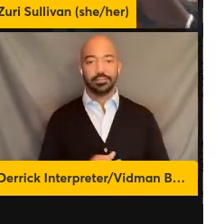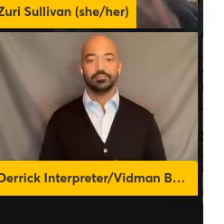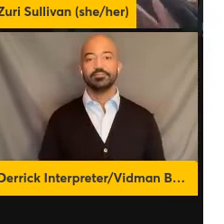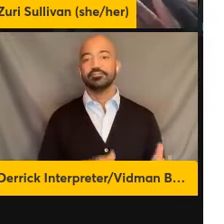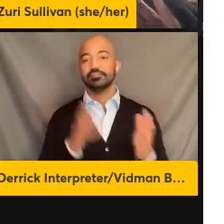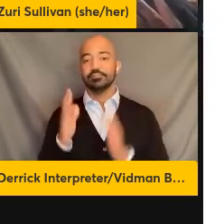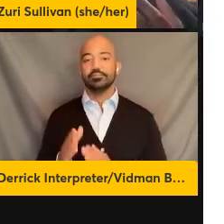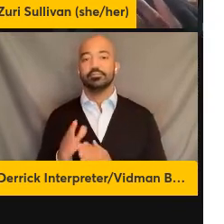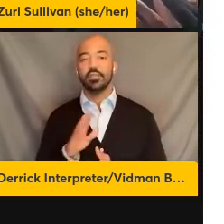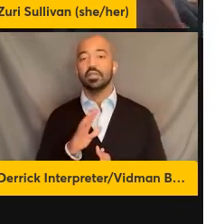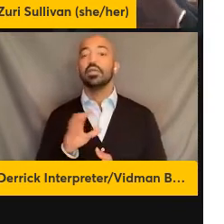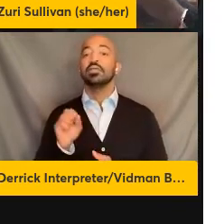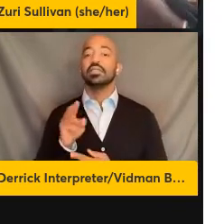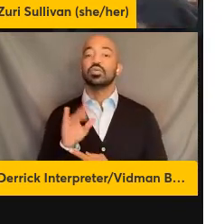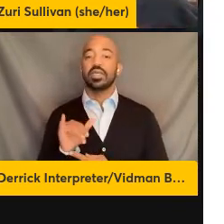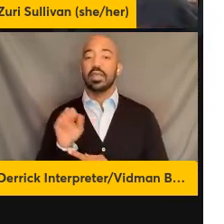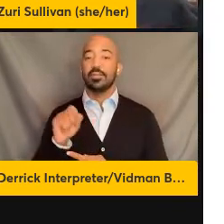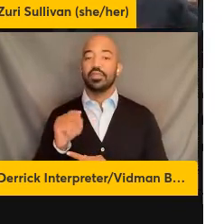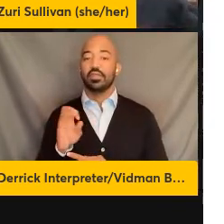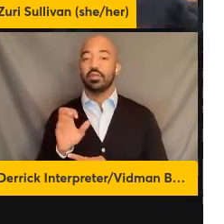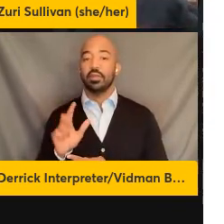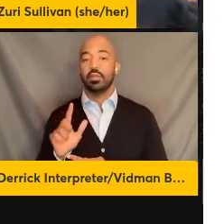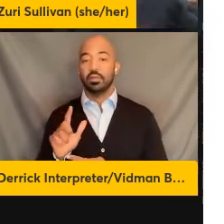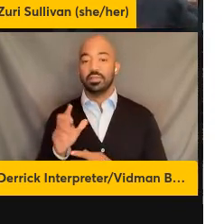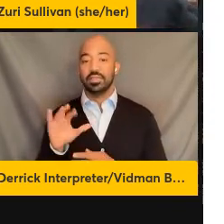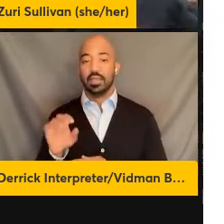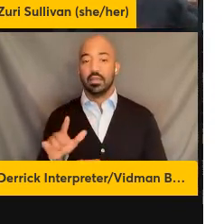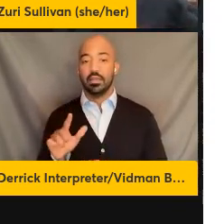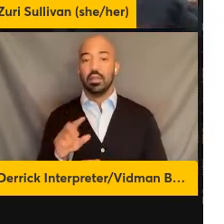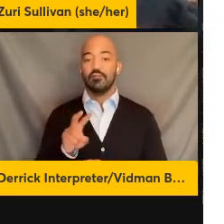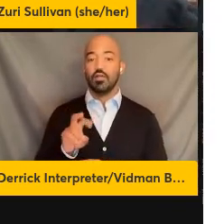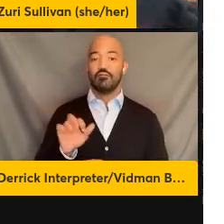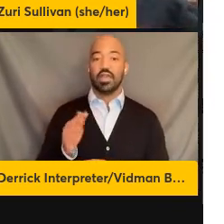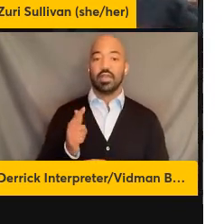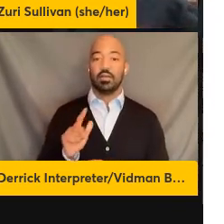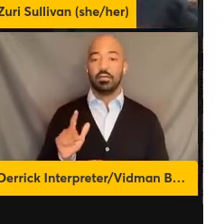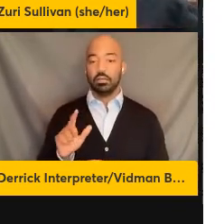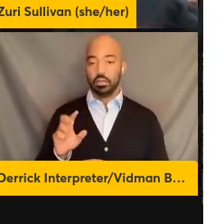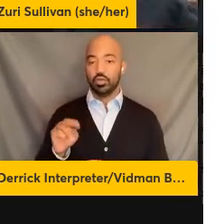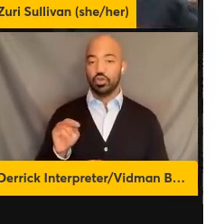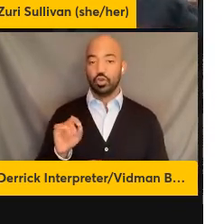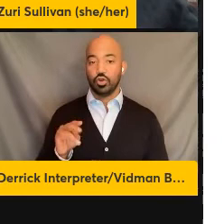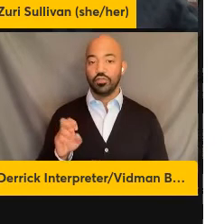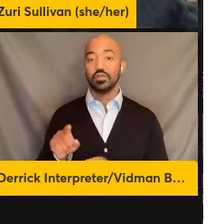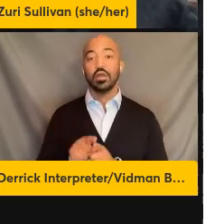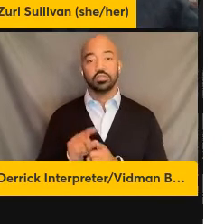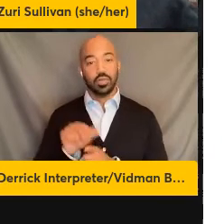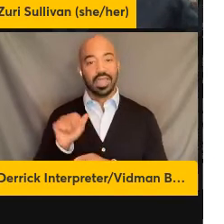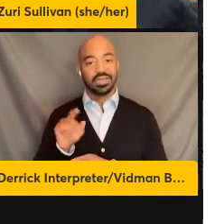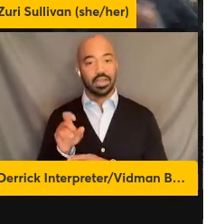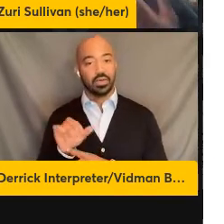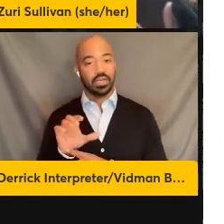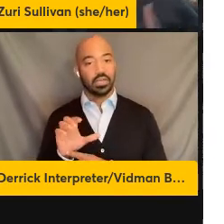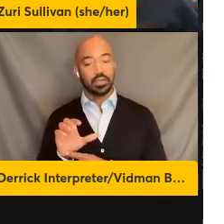them Through epithelial cells and the nervous system through the vagus nerve as well as the enteric nervous system. And finally,